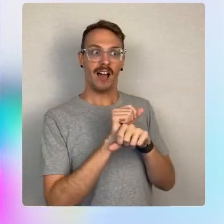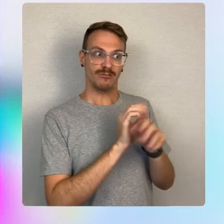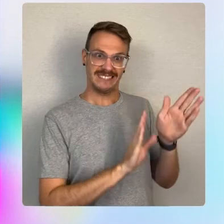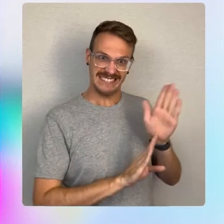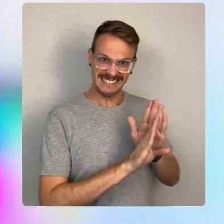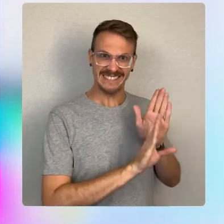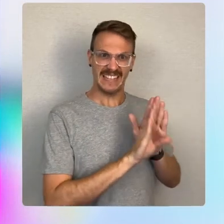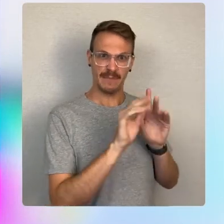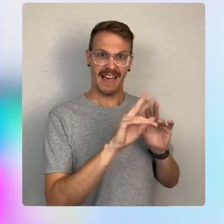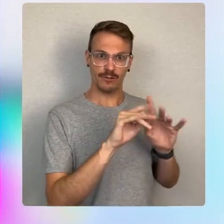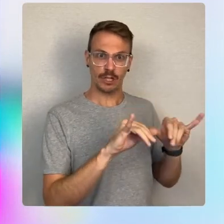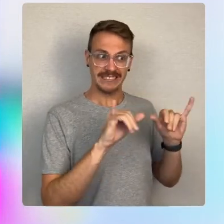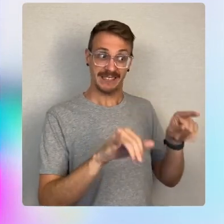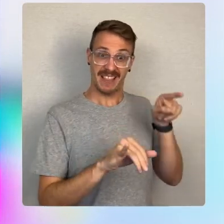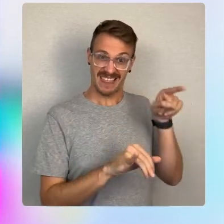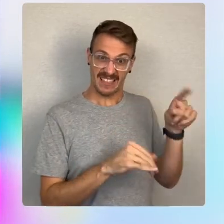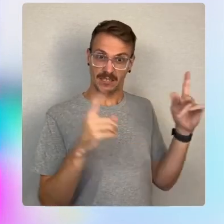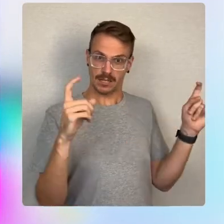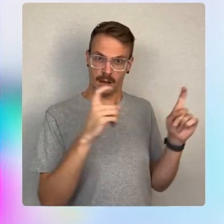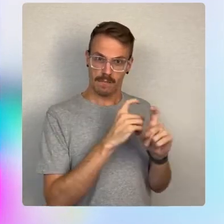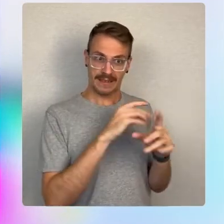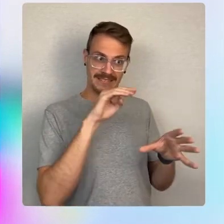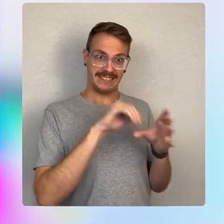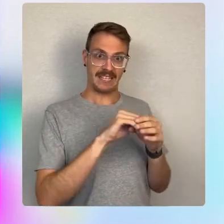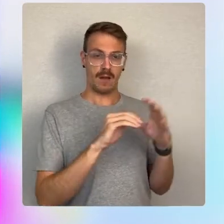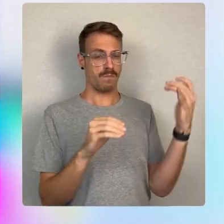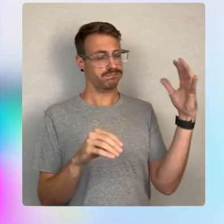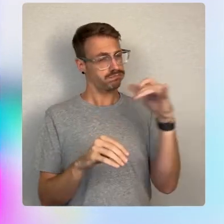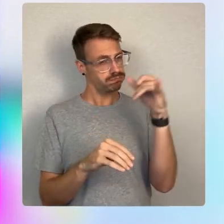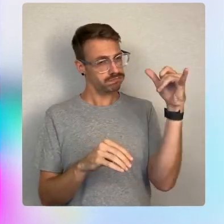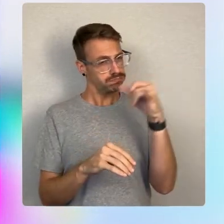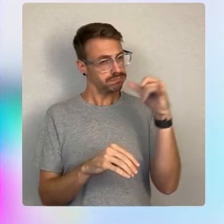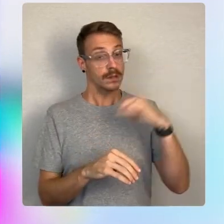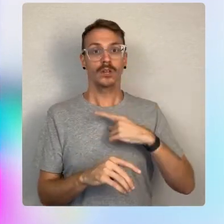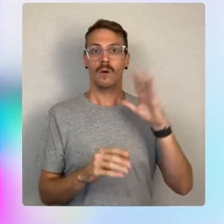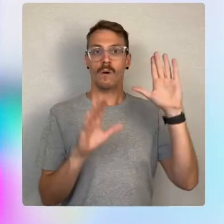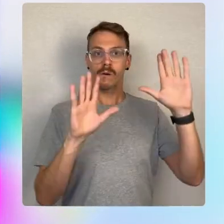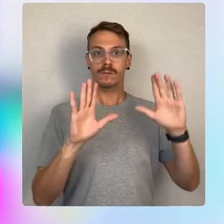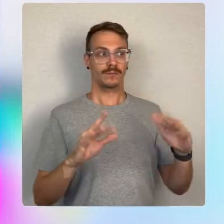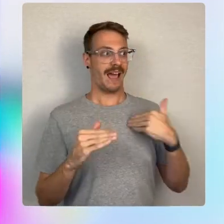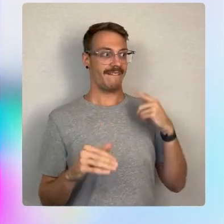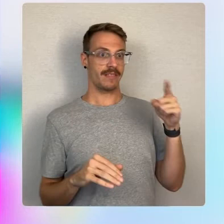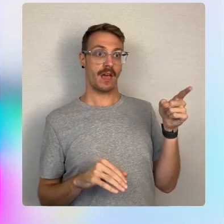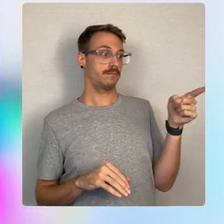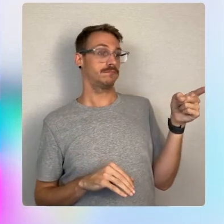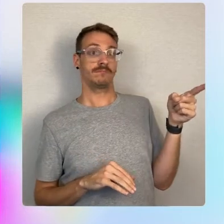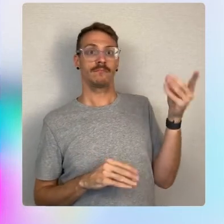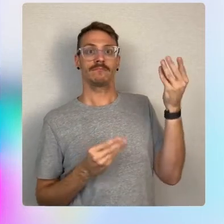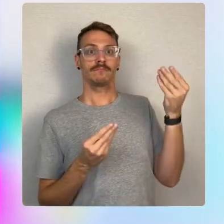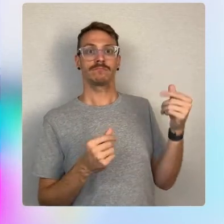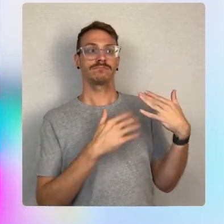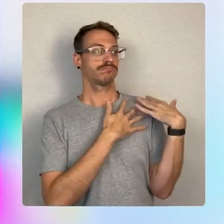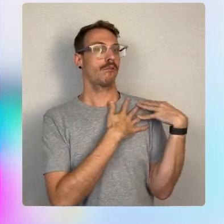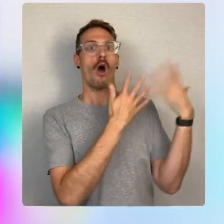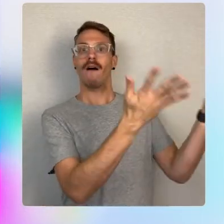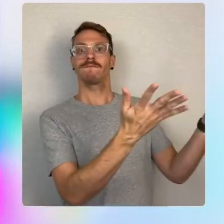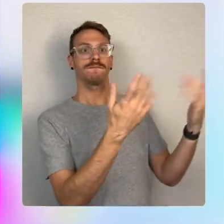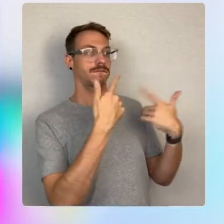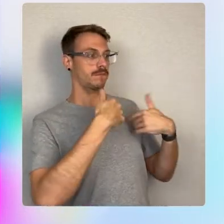an avatar system of this complexity internally, and it's been awesome to have that pressure point just completely offloaded from the team.